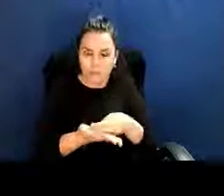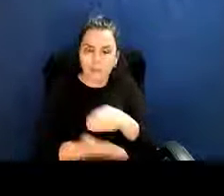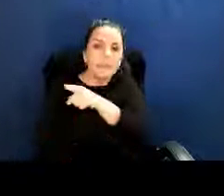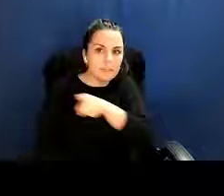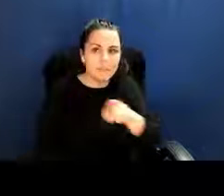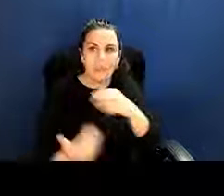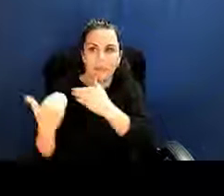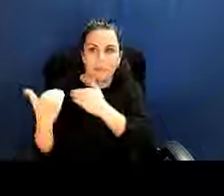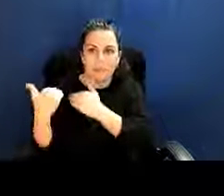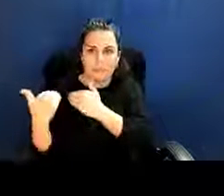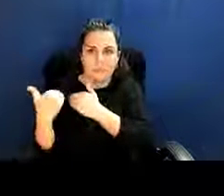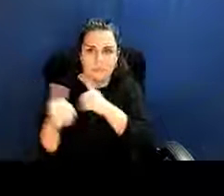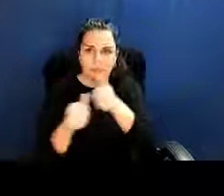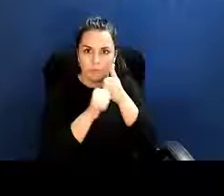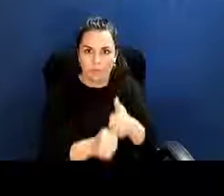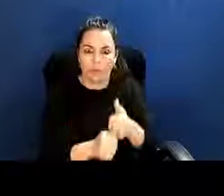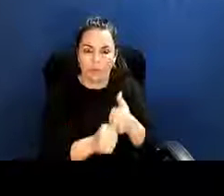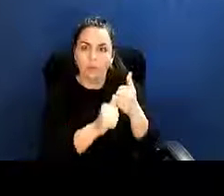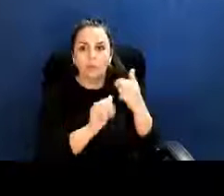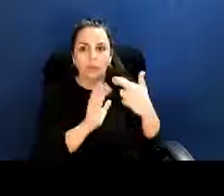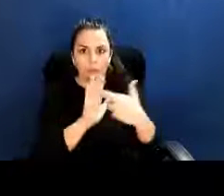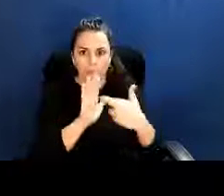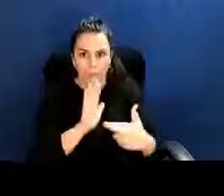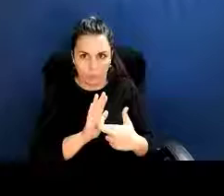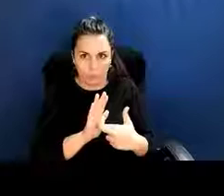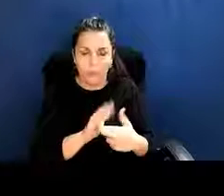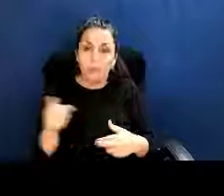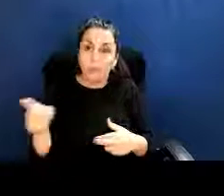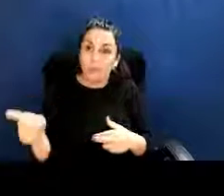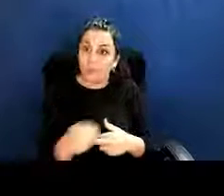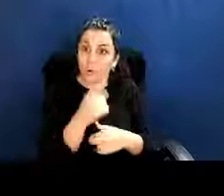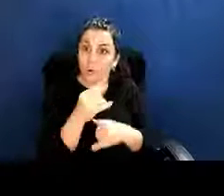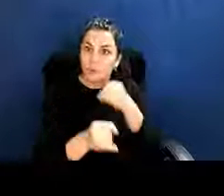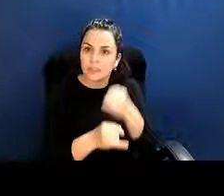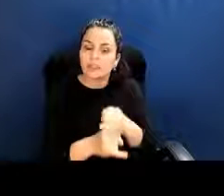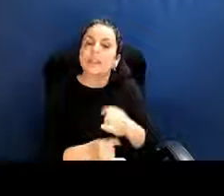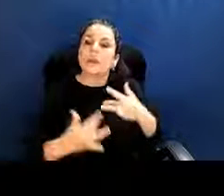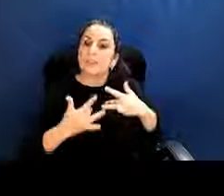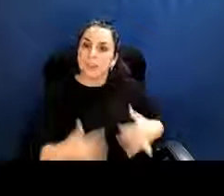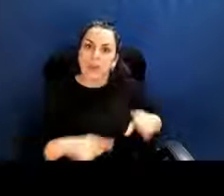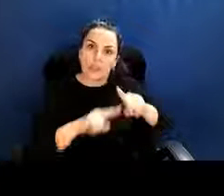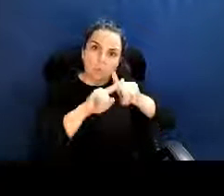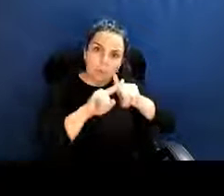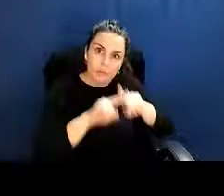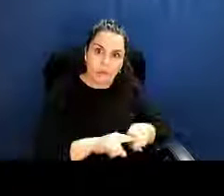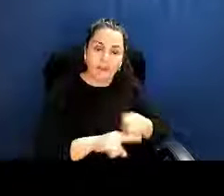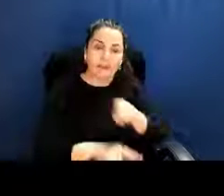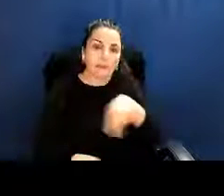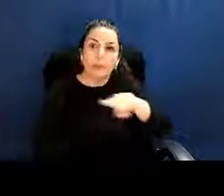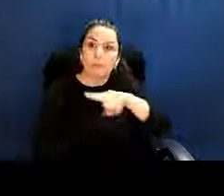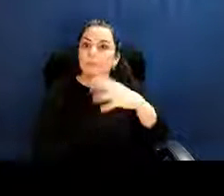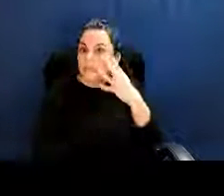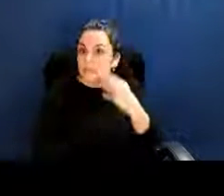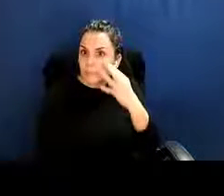so institutions generally rely on experienced individuals in their IRB office or their HRPP,